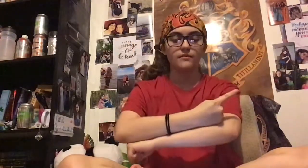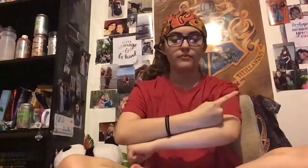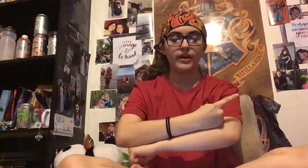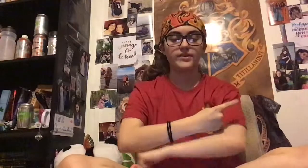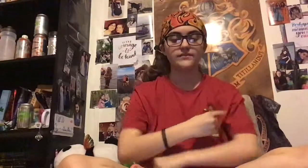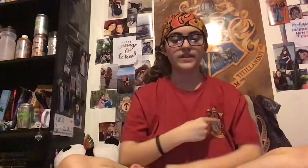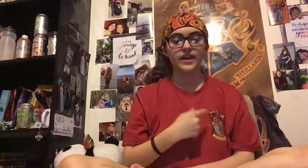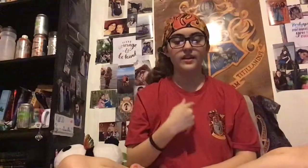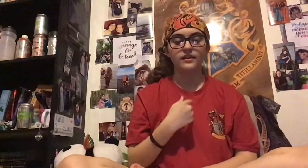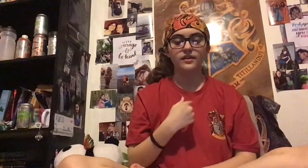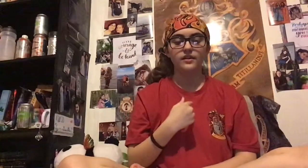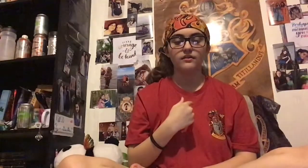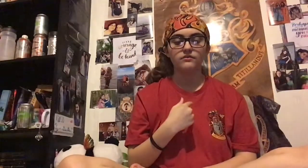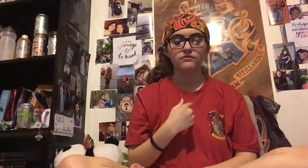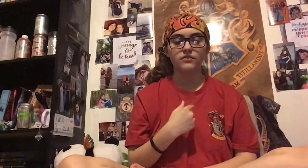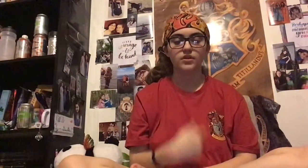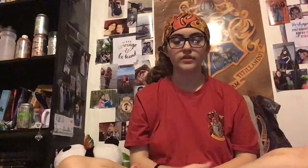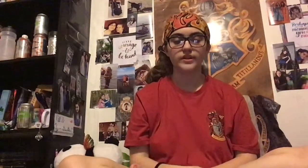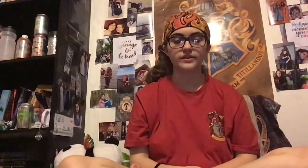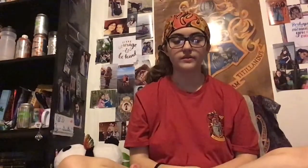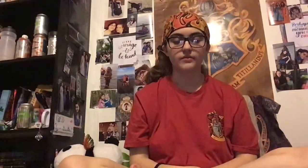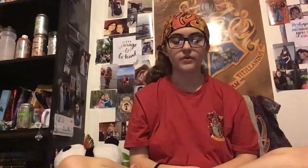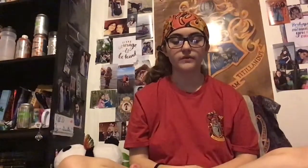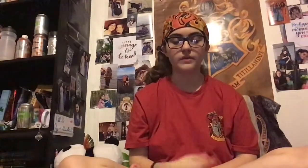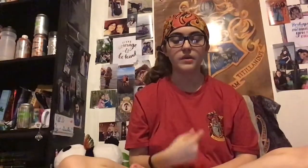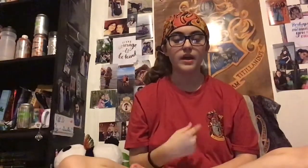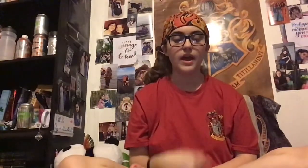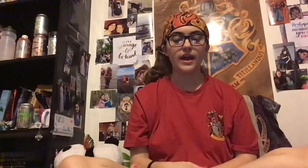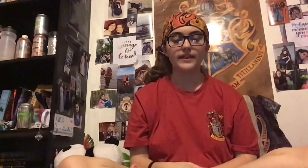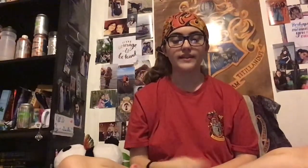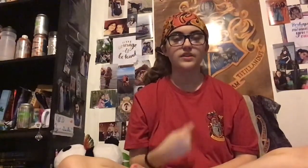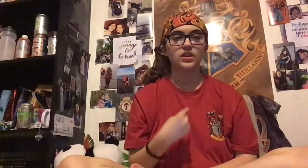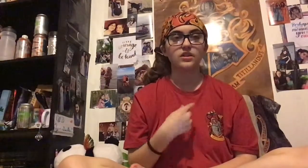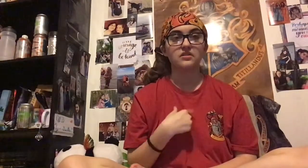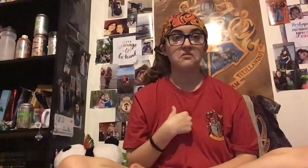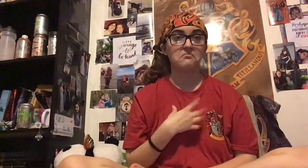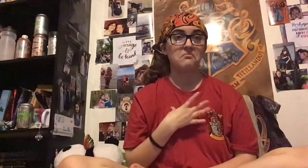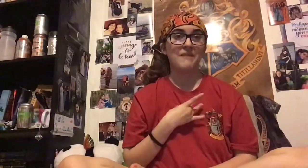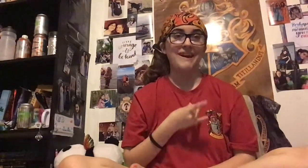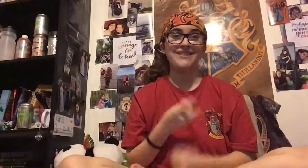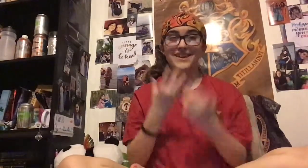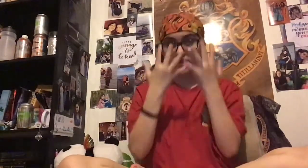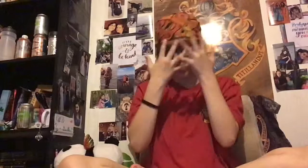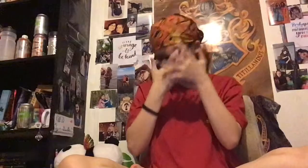brightness of day Go over that. I like the dark. I like the dark